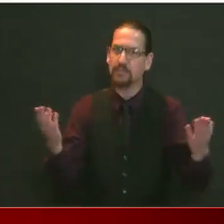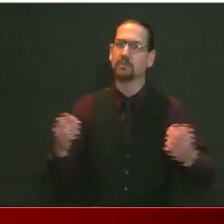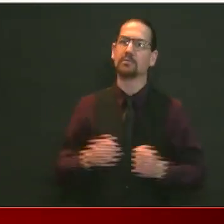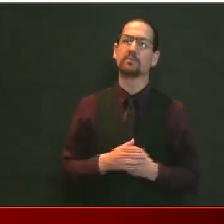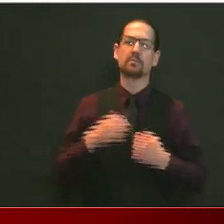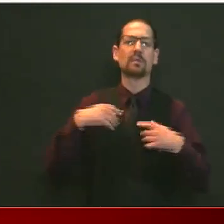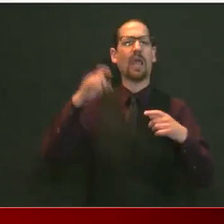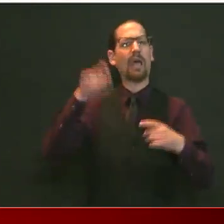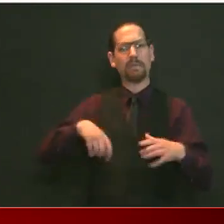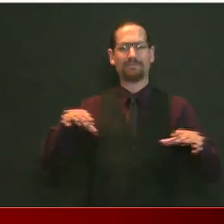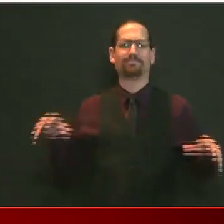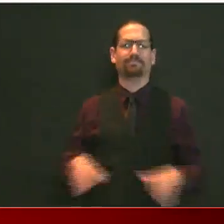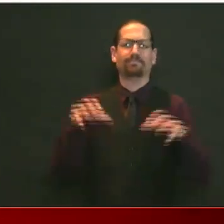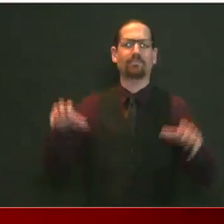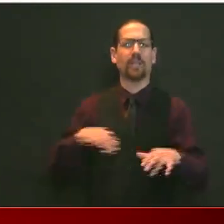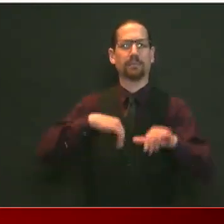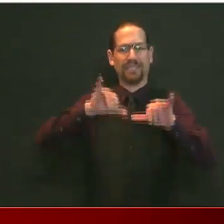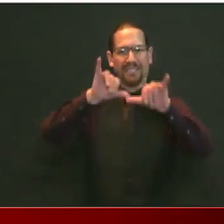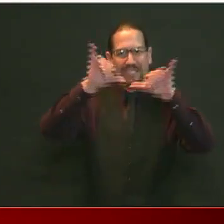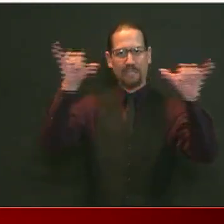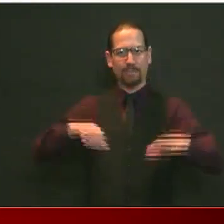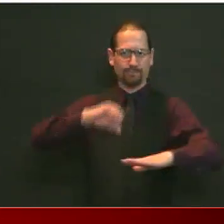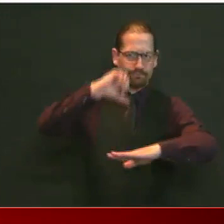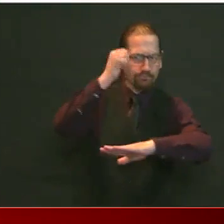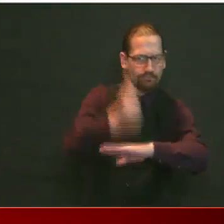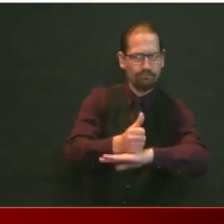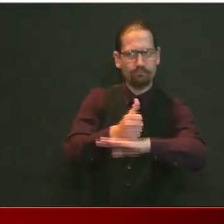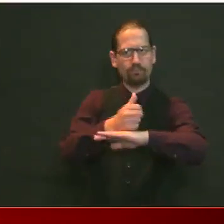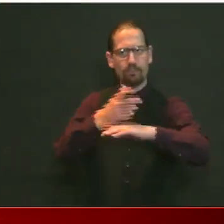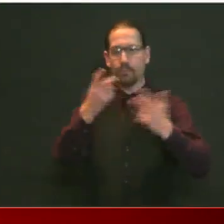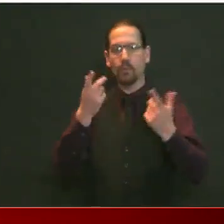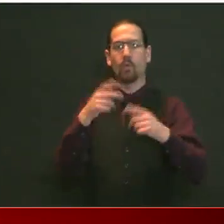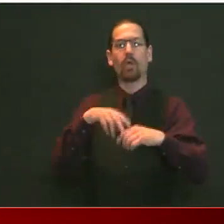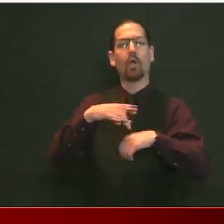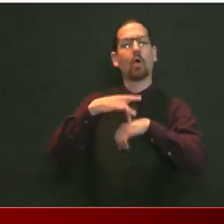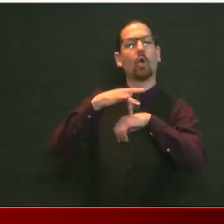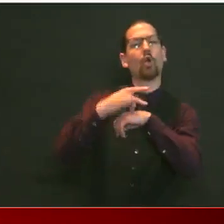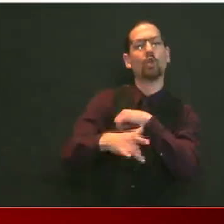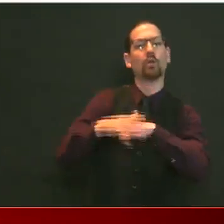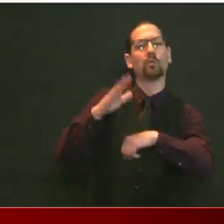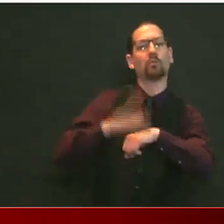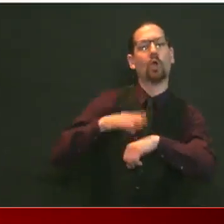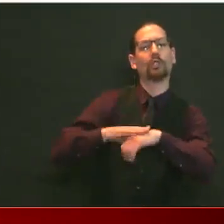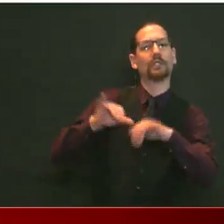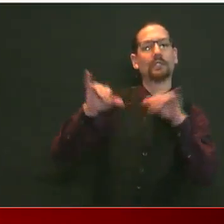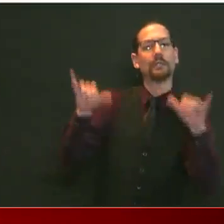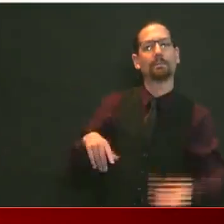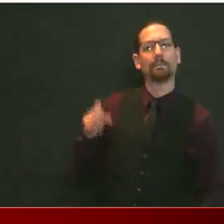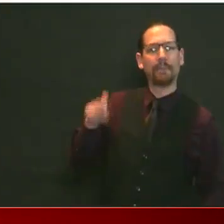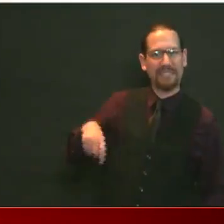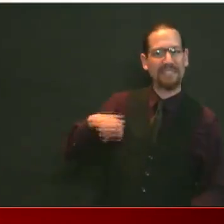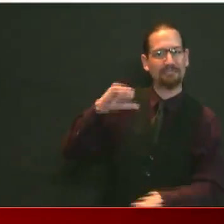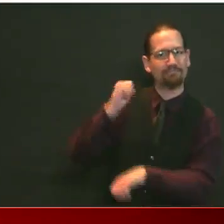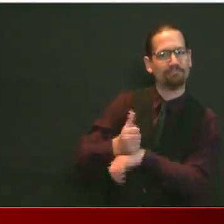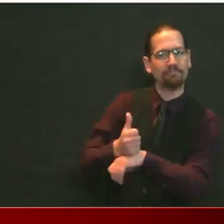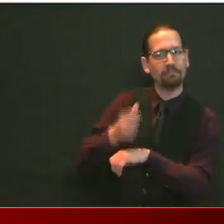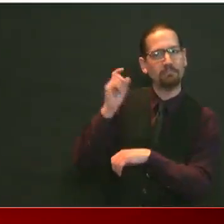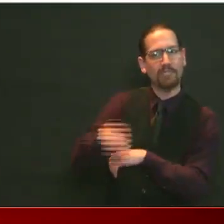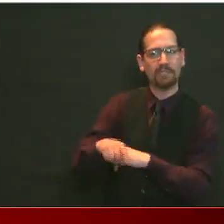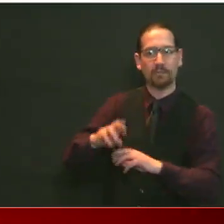SCHOOLS IN THE FALL. I DO NOT WANT TO CLOSE SCHOOL